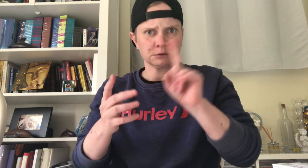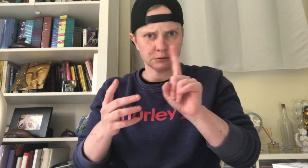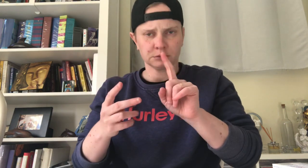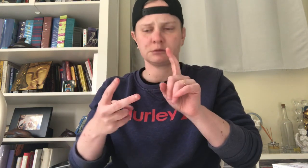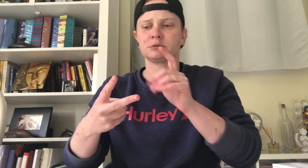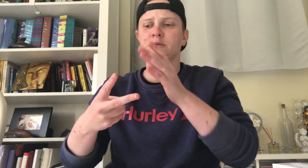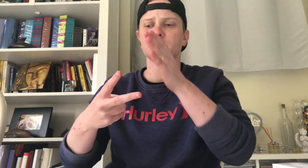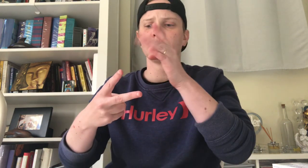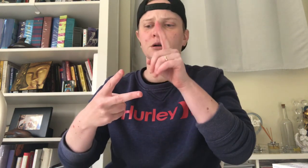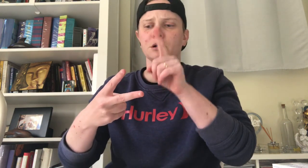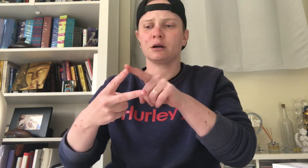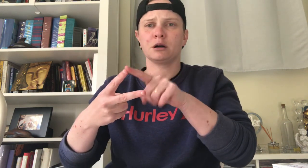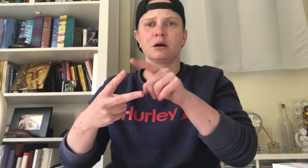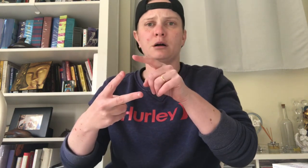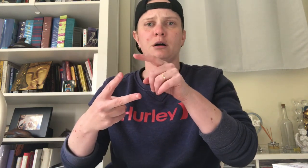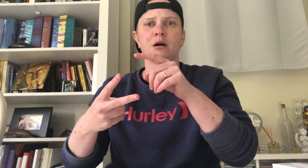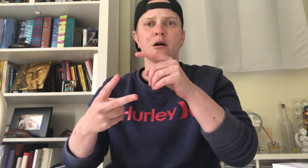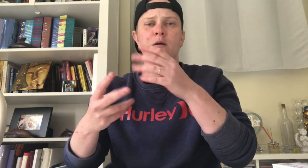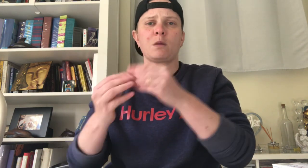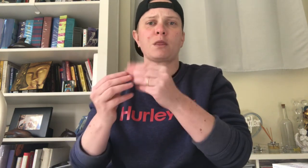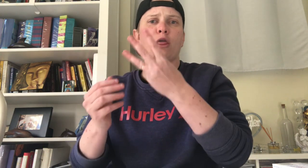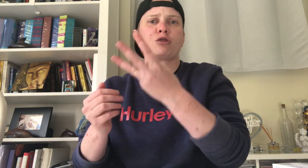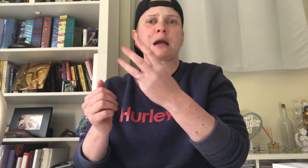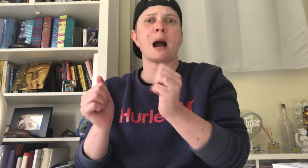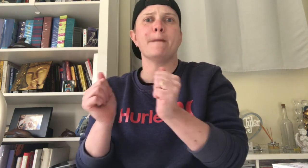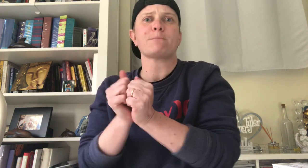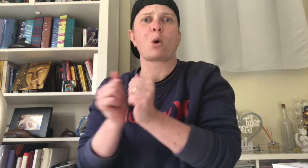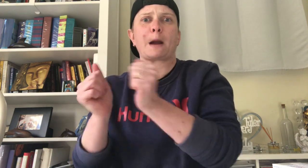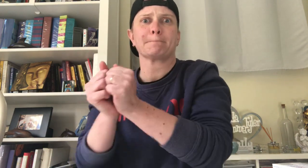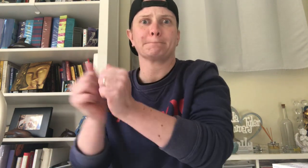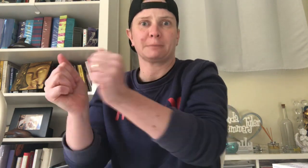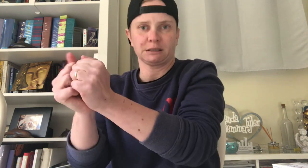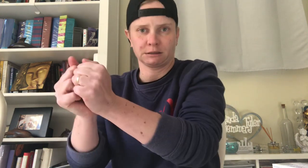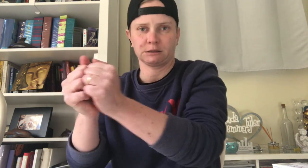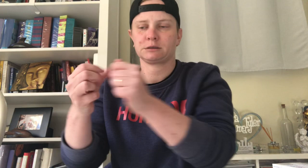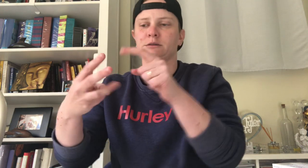be on the Primo for the first three appointments